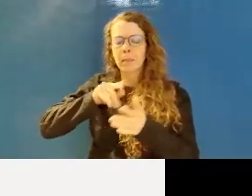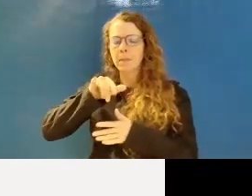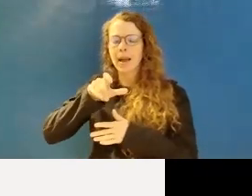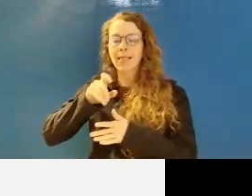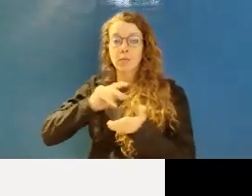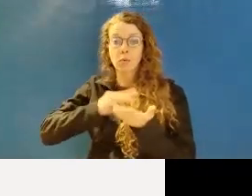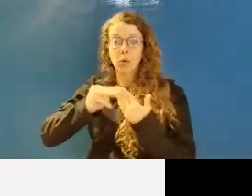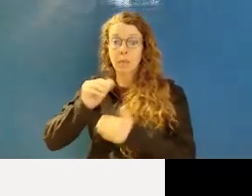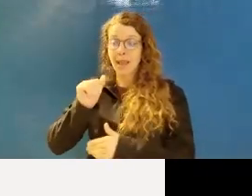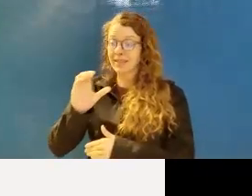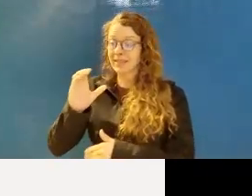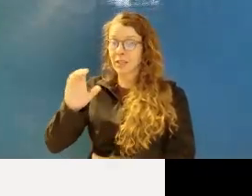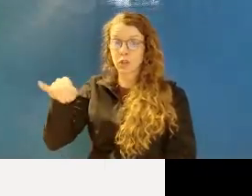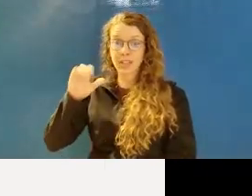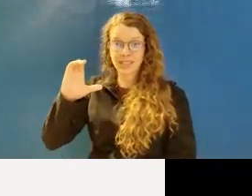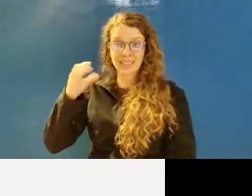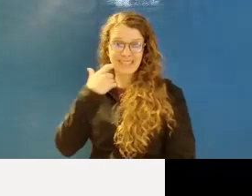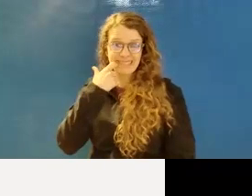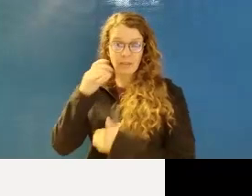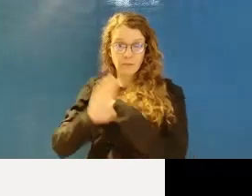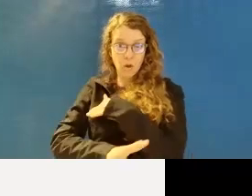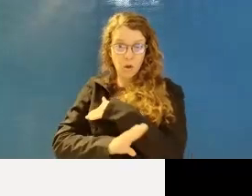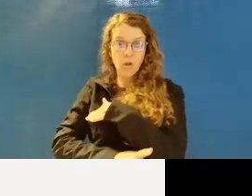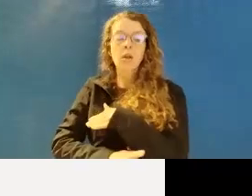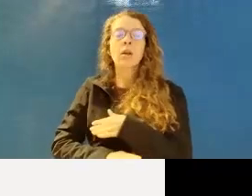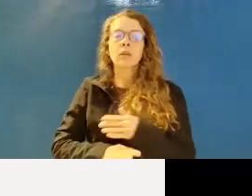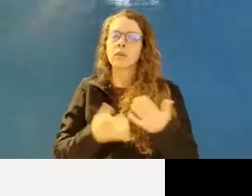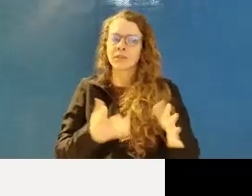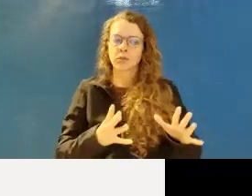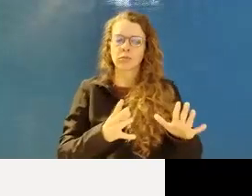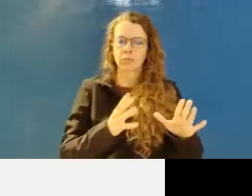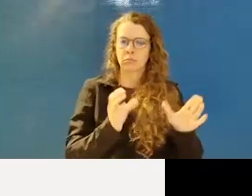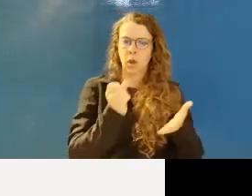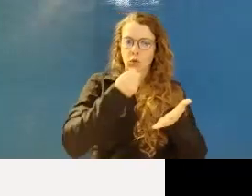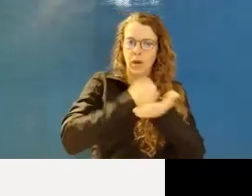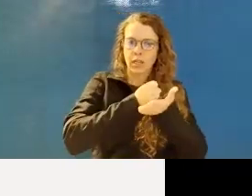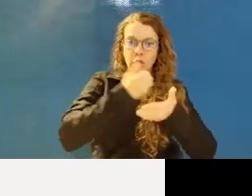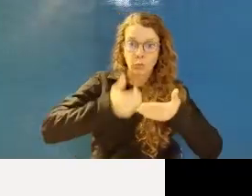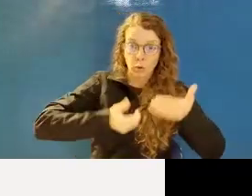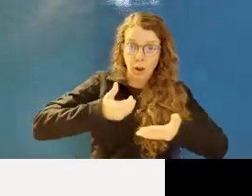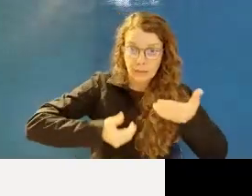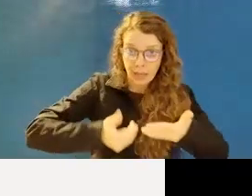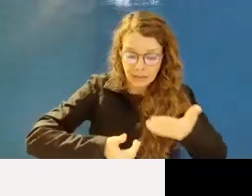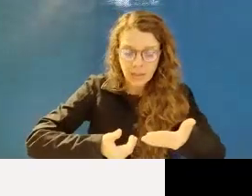And so because we were already going through our accreditation process, our review was part of,